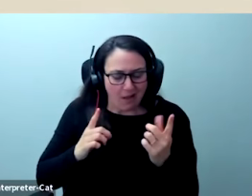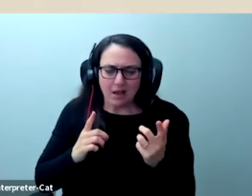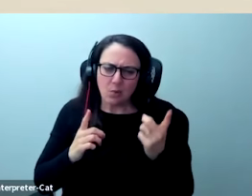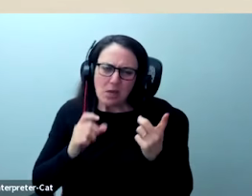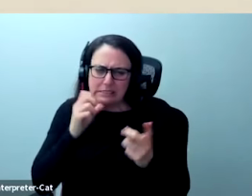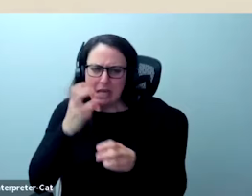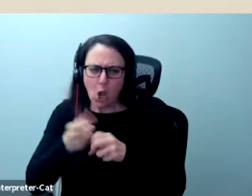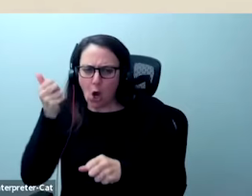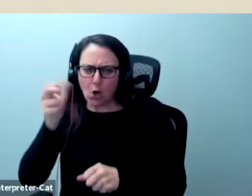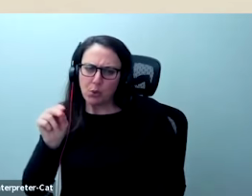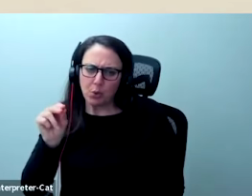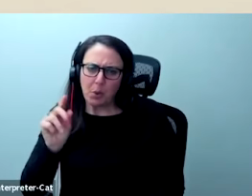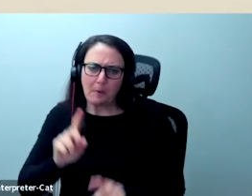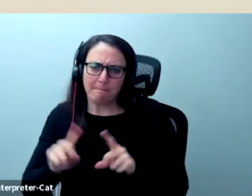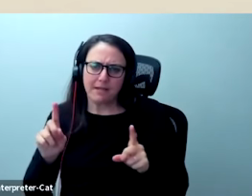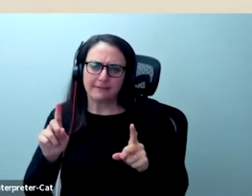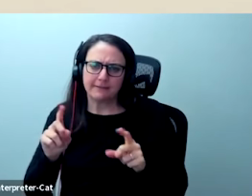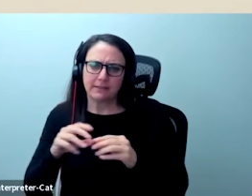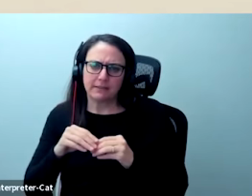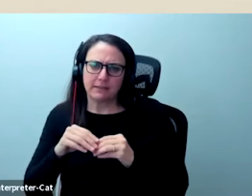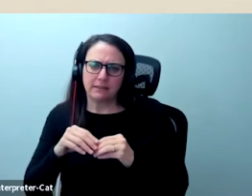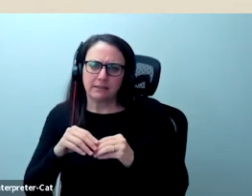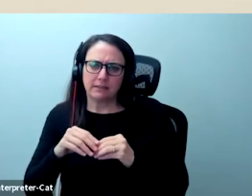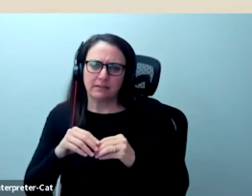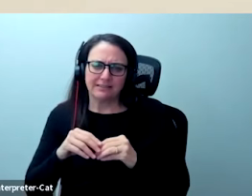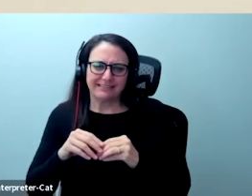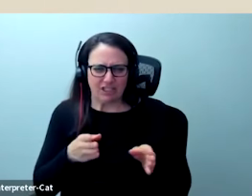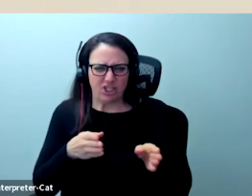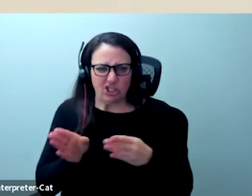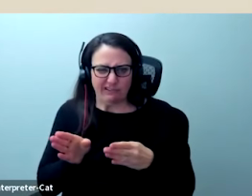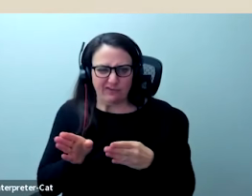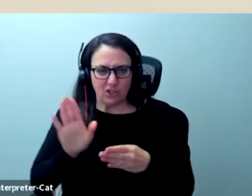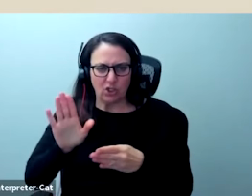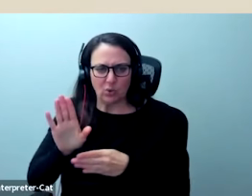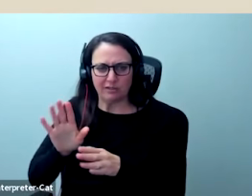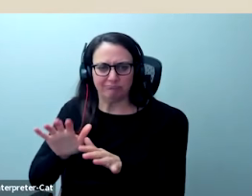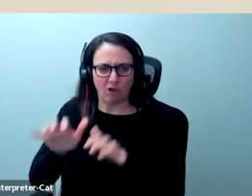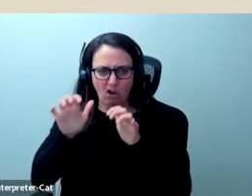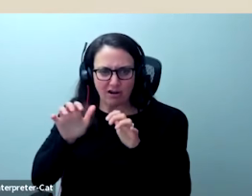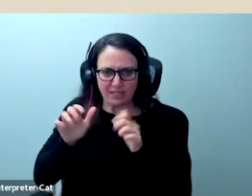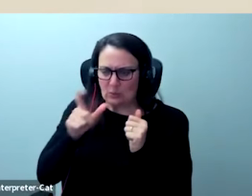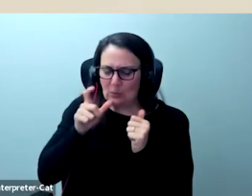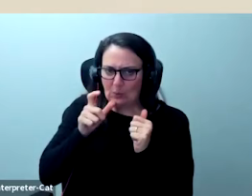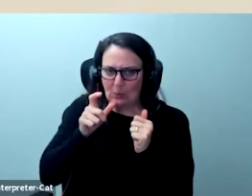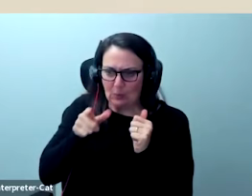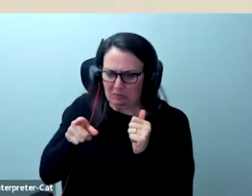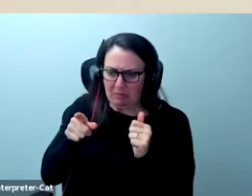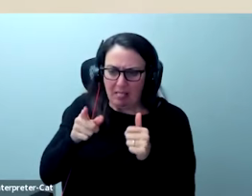but I think it's more of the ability to shift your target audience and recognize that there's a primary audience